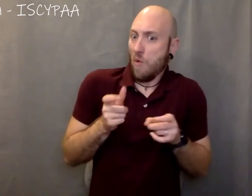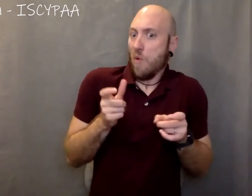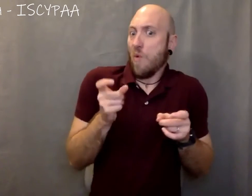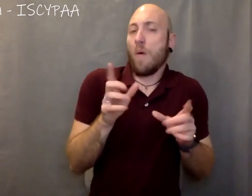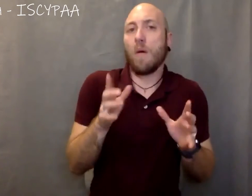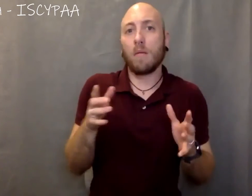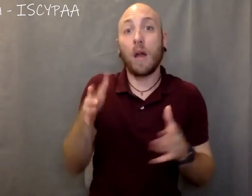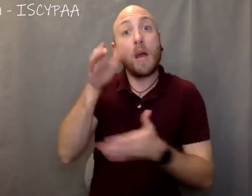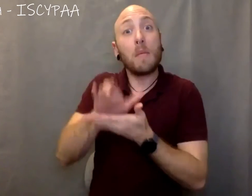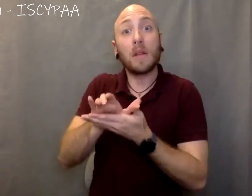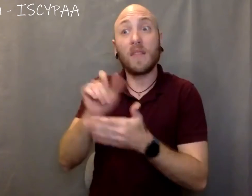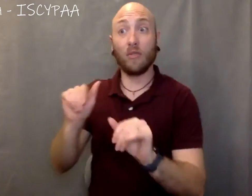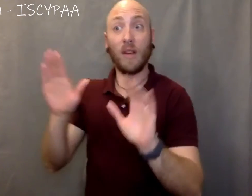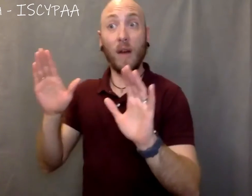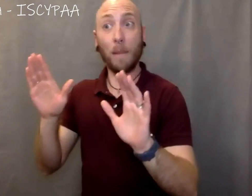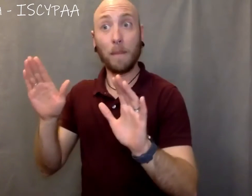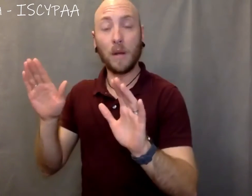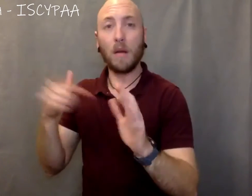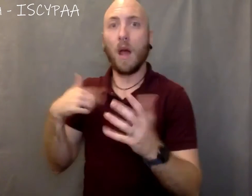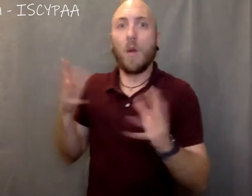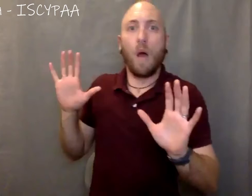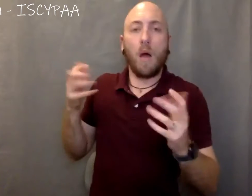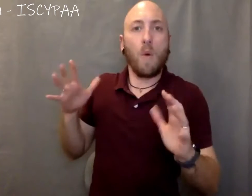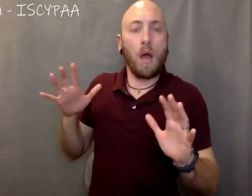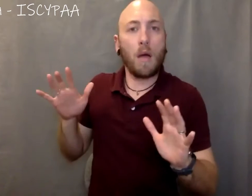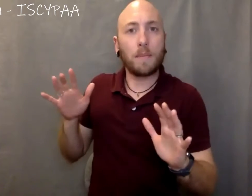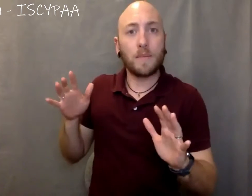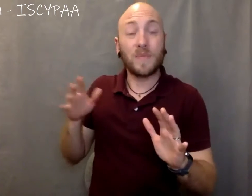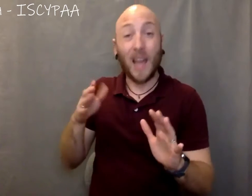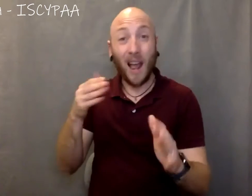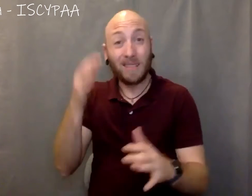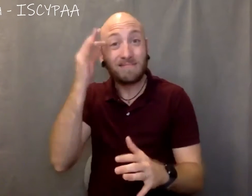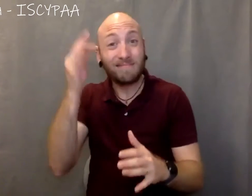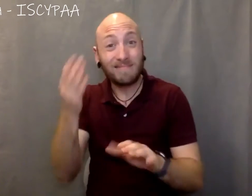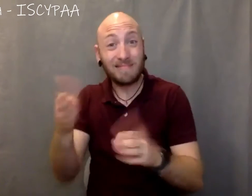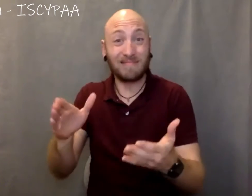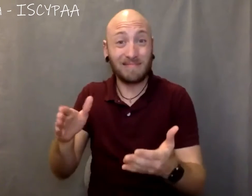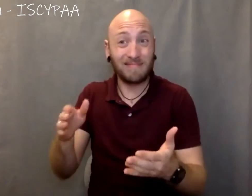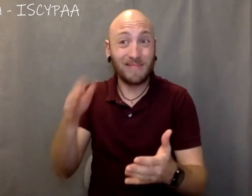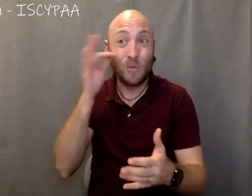that I had to give it up to something greater than myself and I almost killed myself and others. like